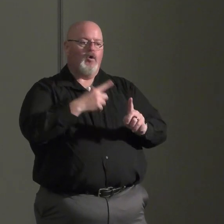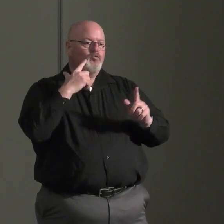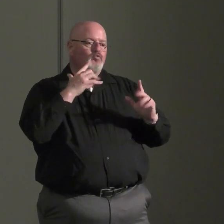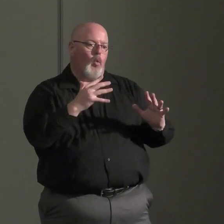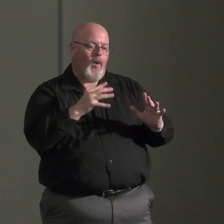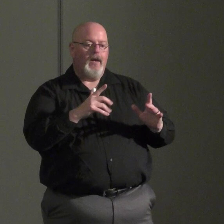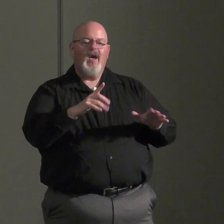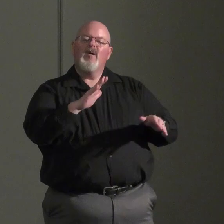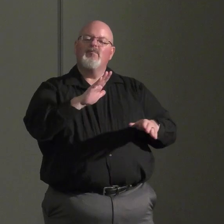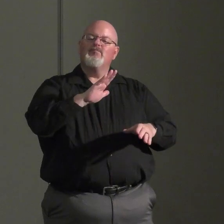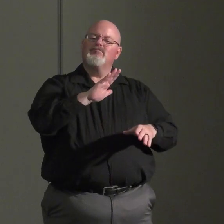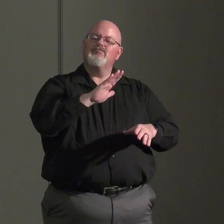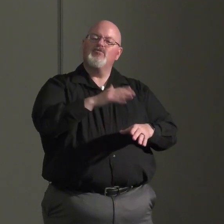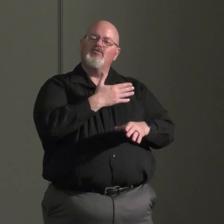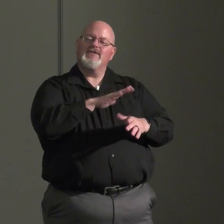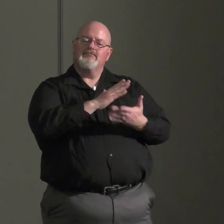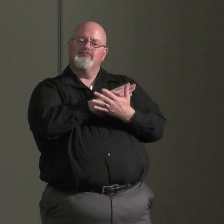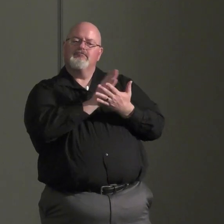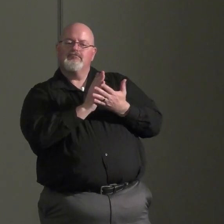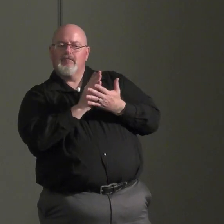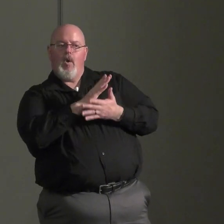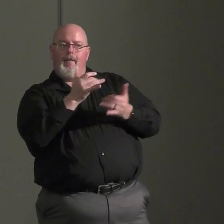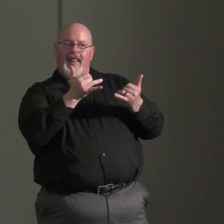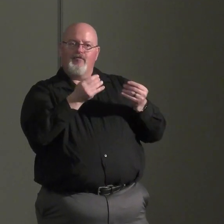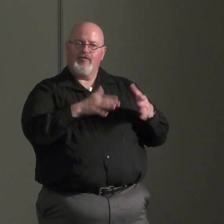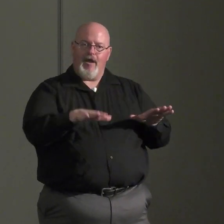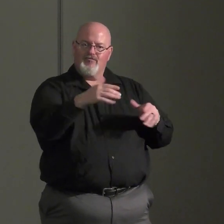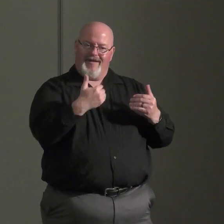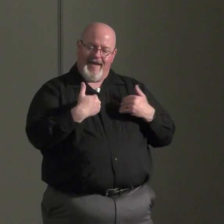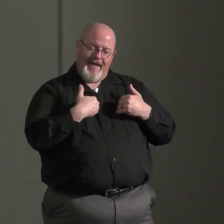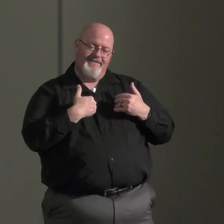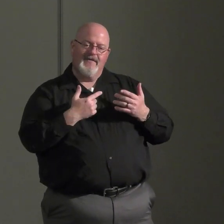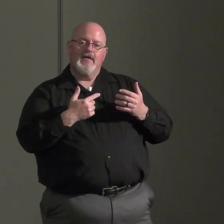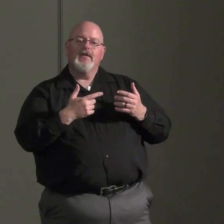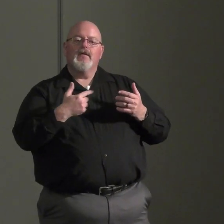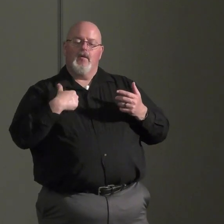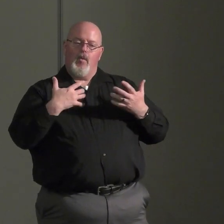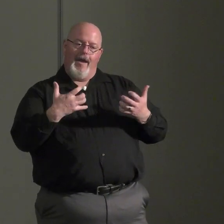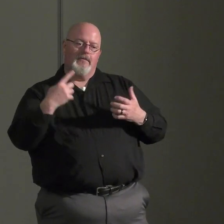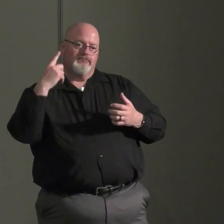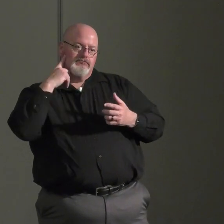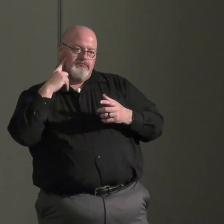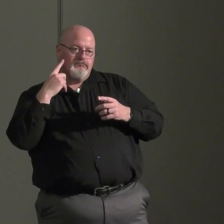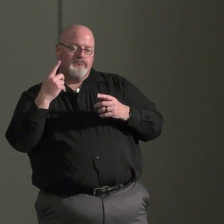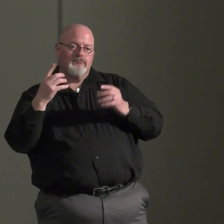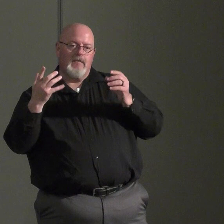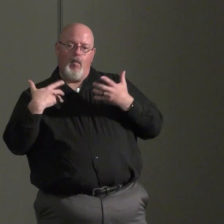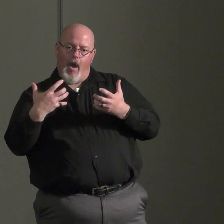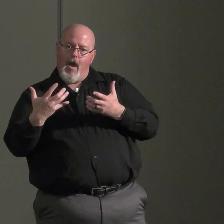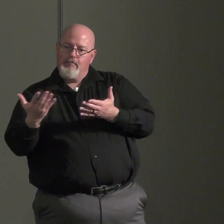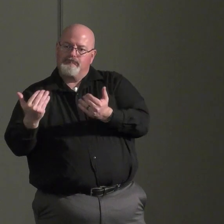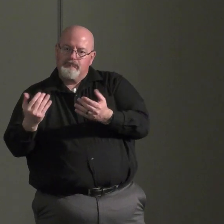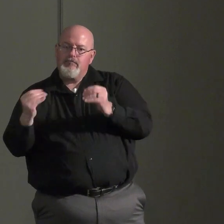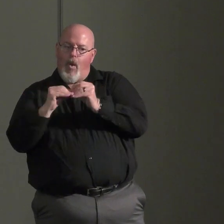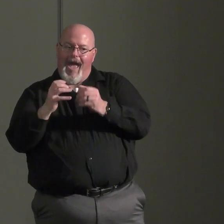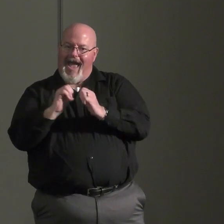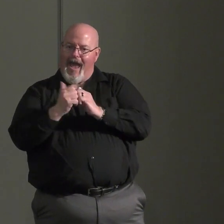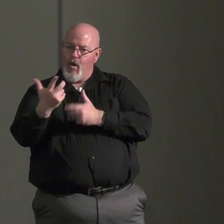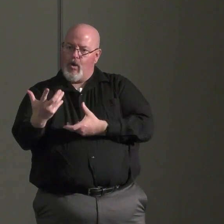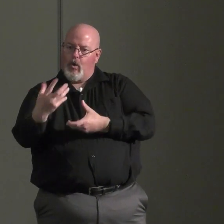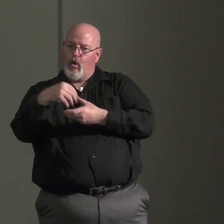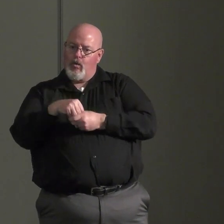musical aspects of the playground you have. I want to hear how you include the use your